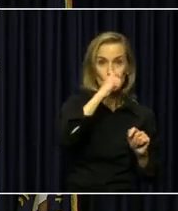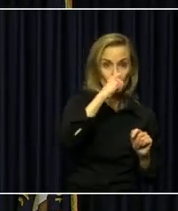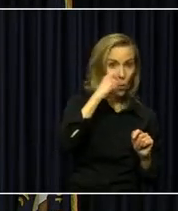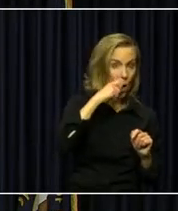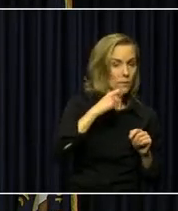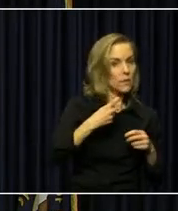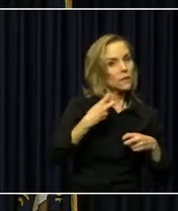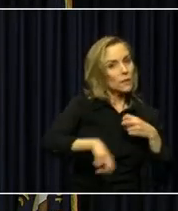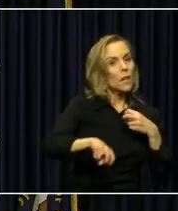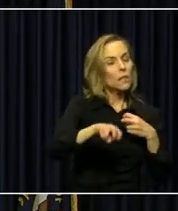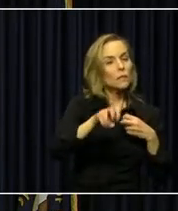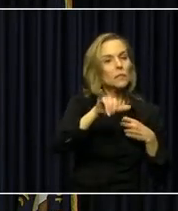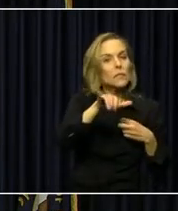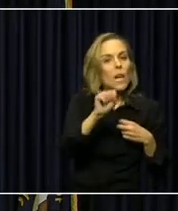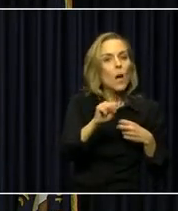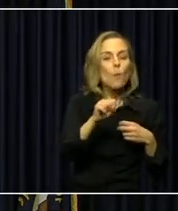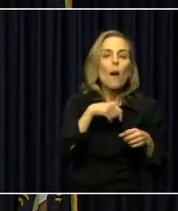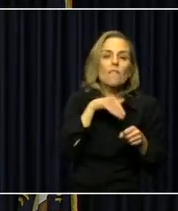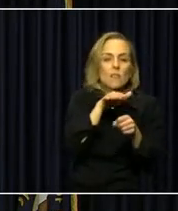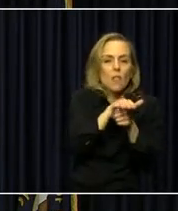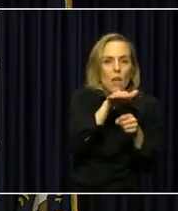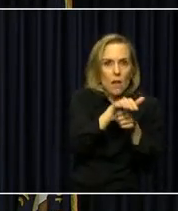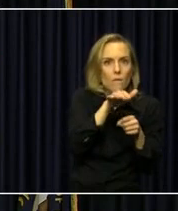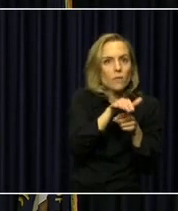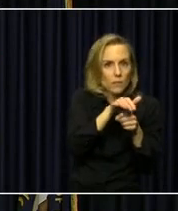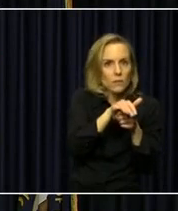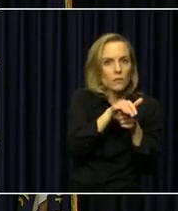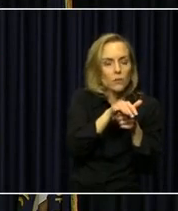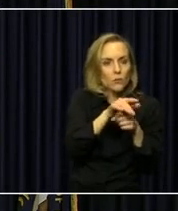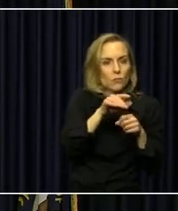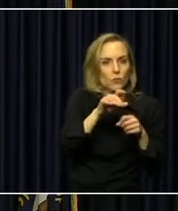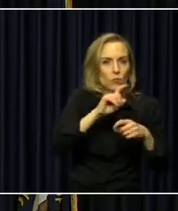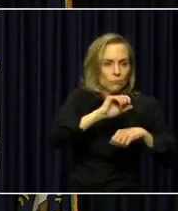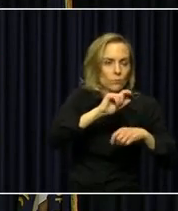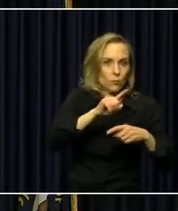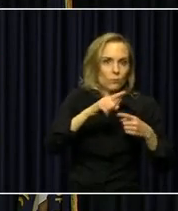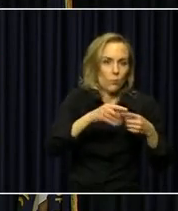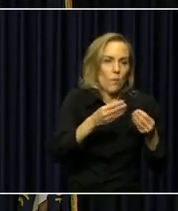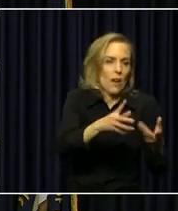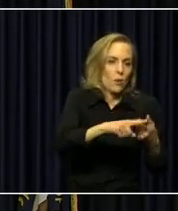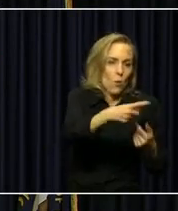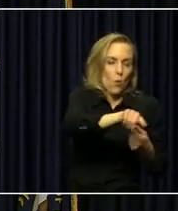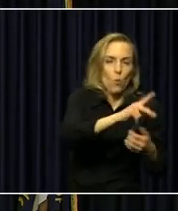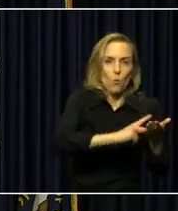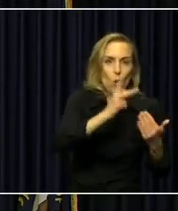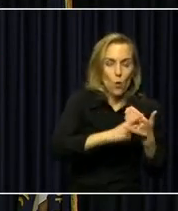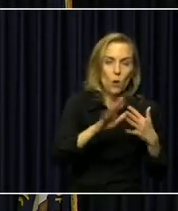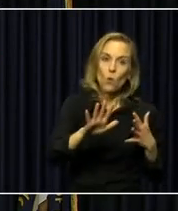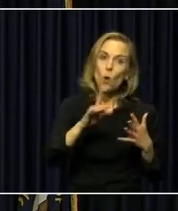BUT THE REALLY BIG ONES IN OUR BACKYARD LIKE SOME OTHERS DID BUT EVEN THERE THERE ARE SOME CHALLENGES.